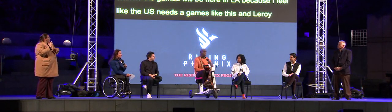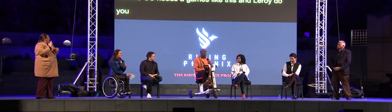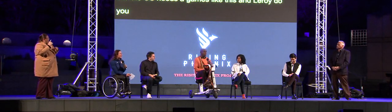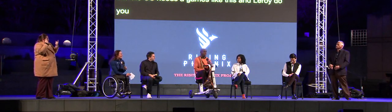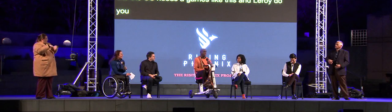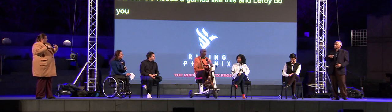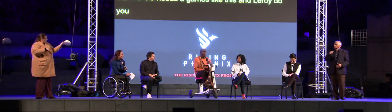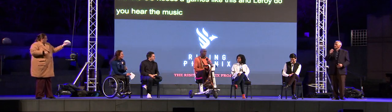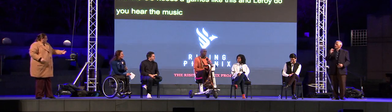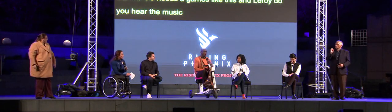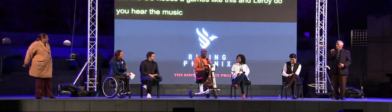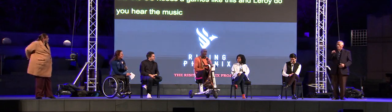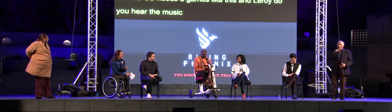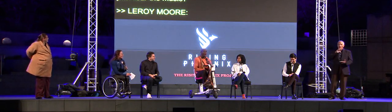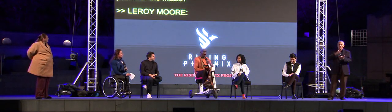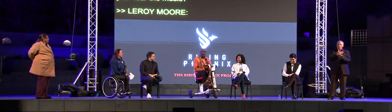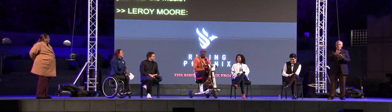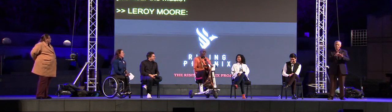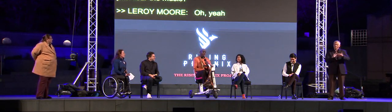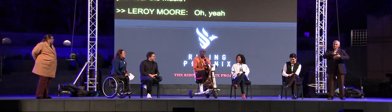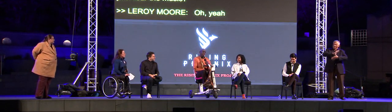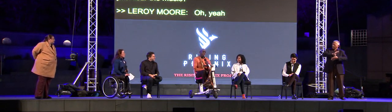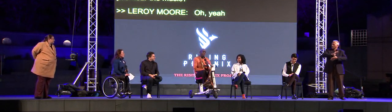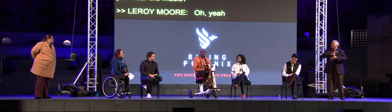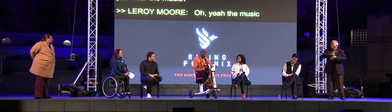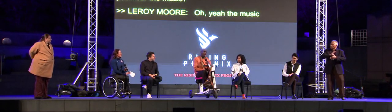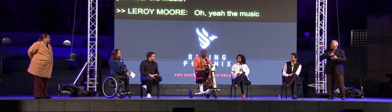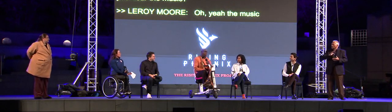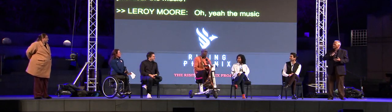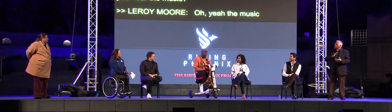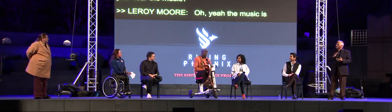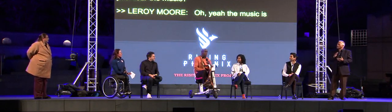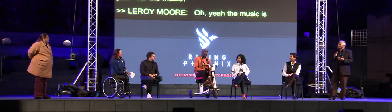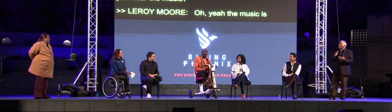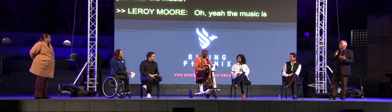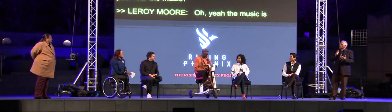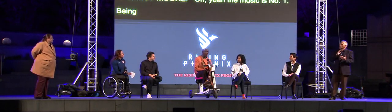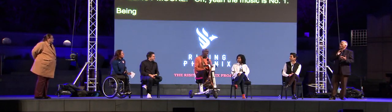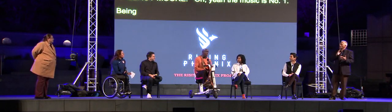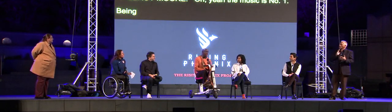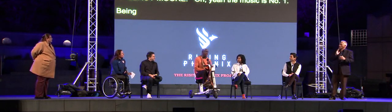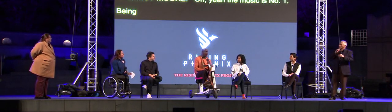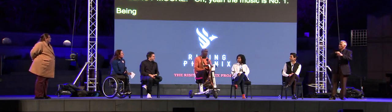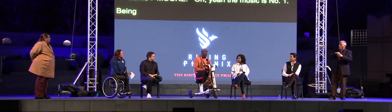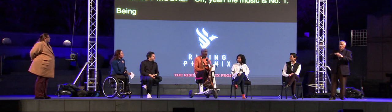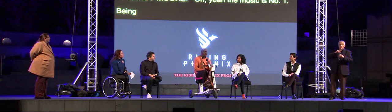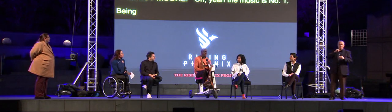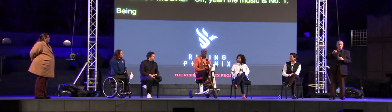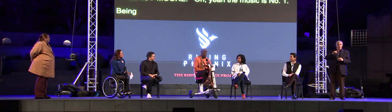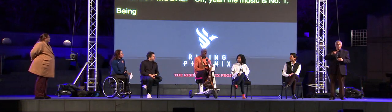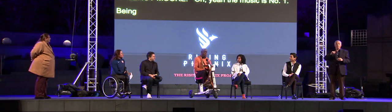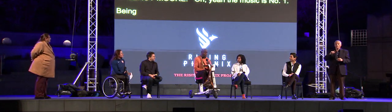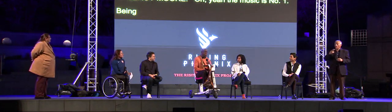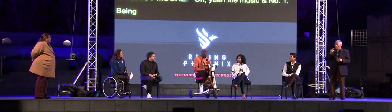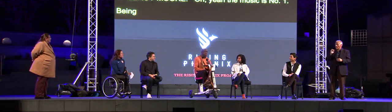The music is number one, and being with Krip Hop Nation,